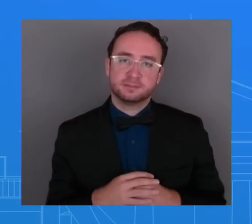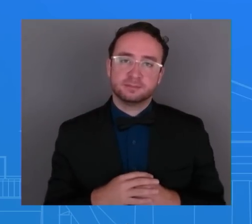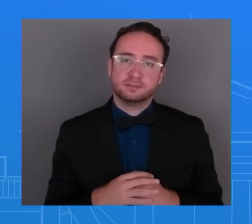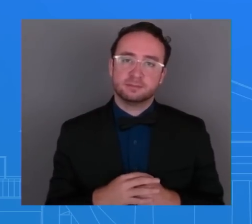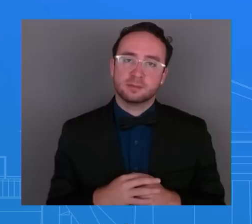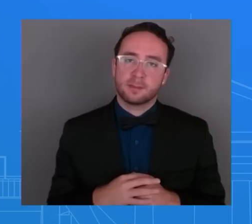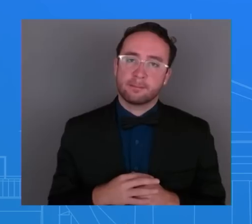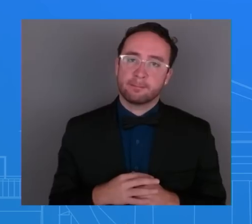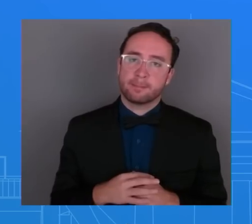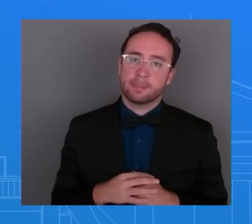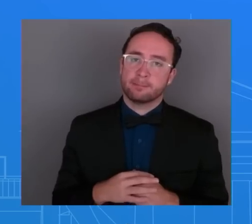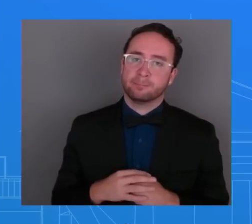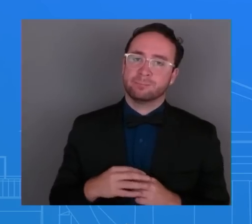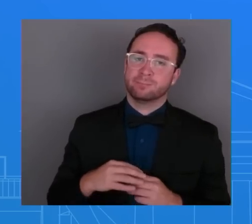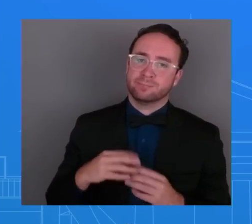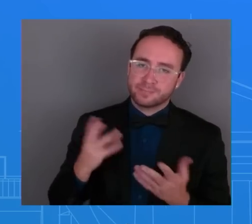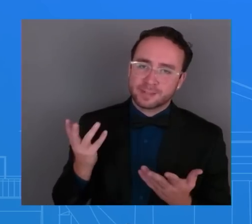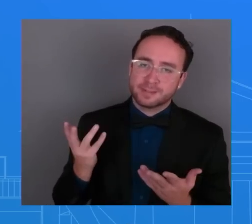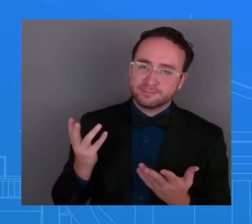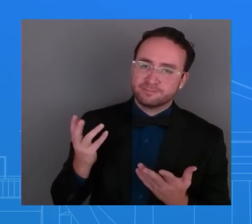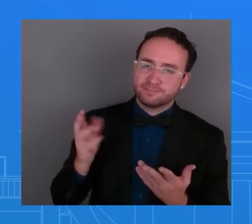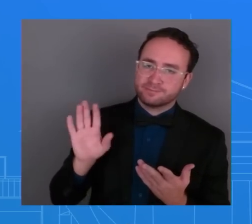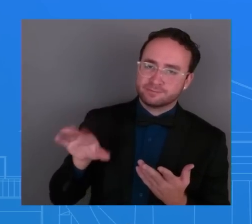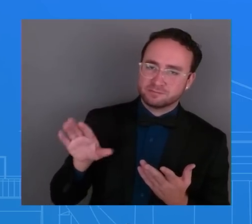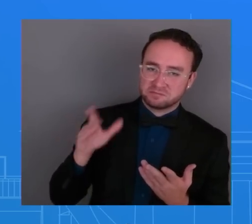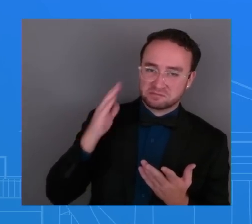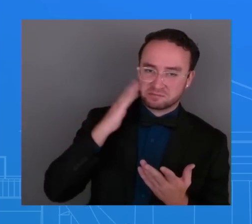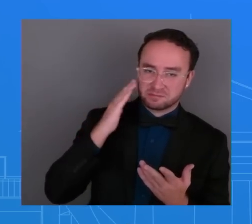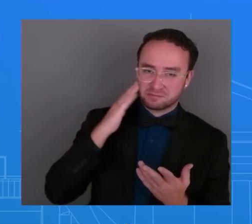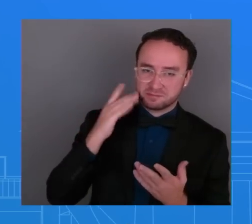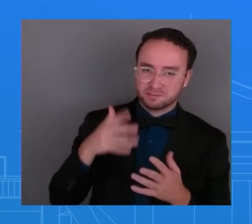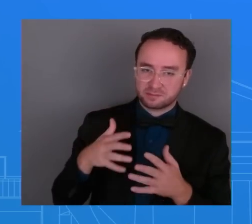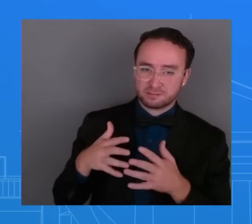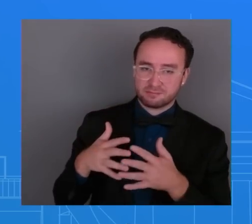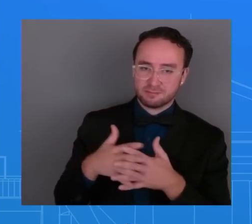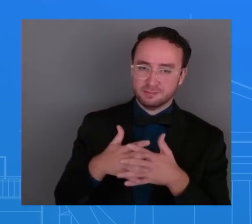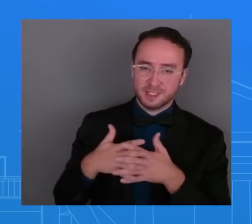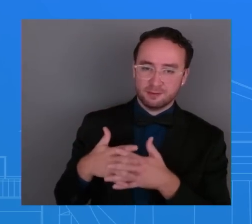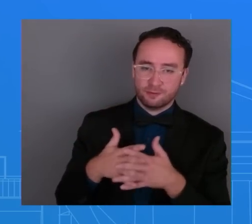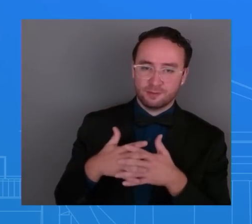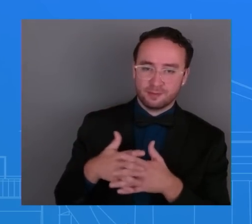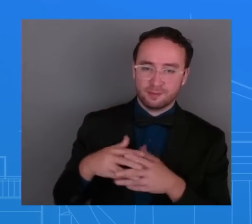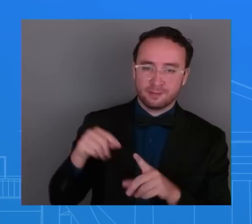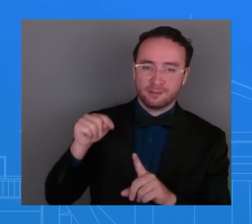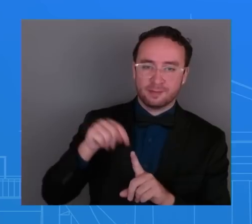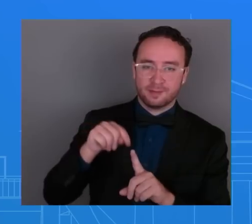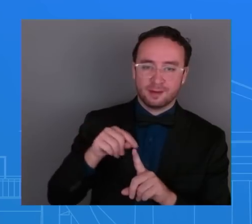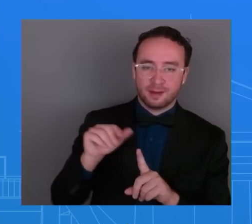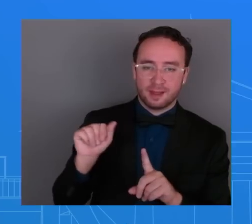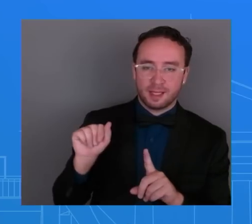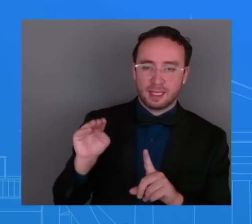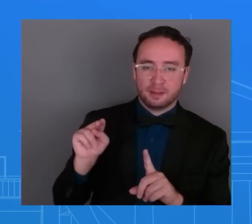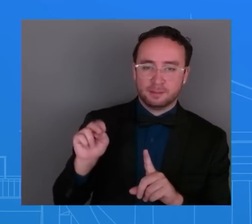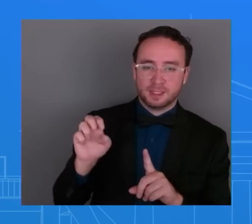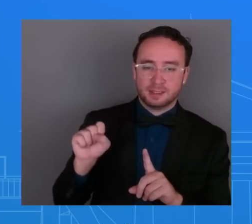in exchange for them leaving power. Is that something you would confirm? Ms. Jean-Pierre: So, since the July 28 elections,